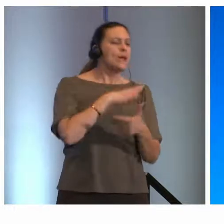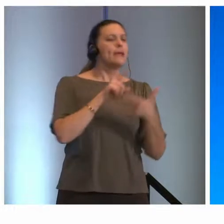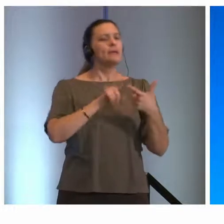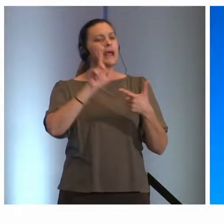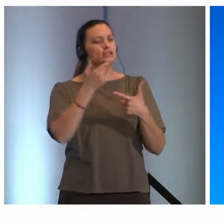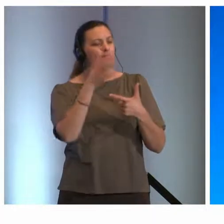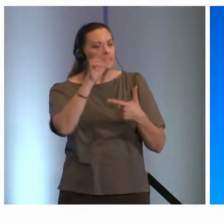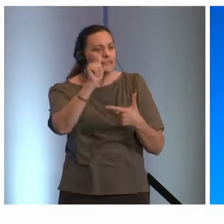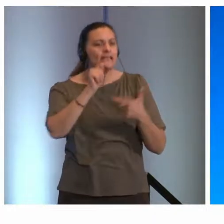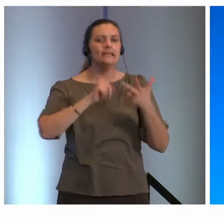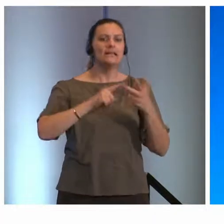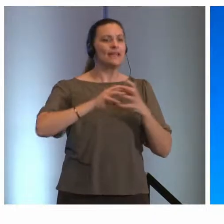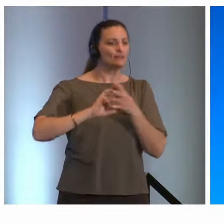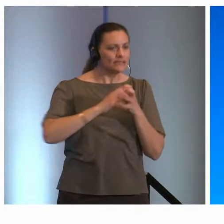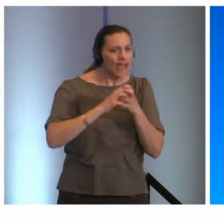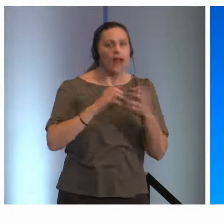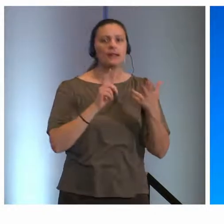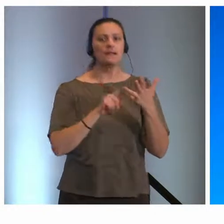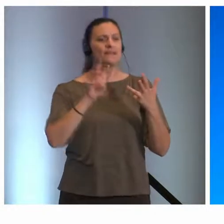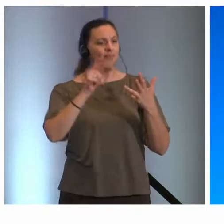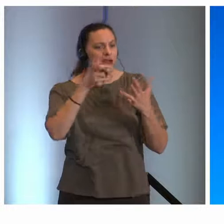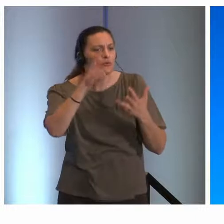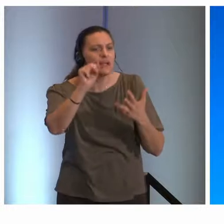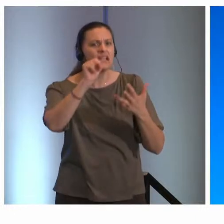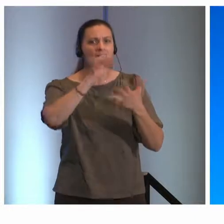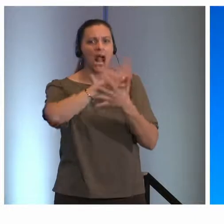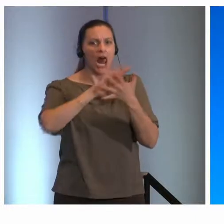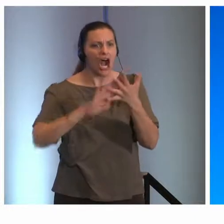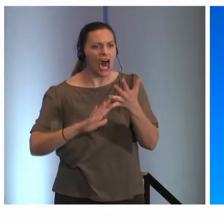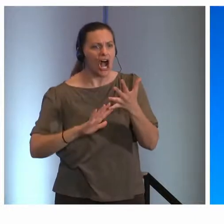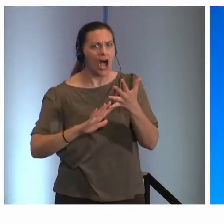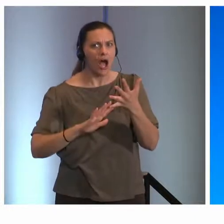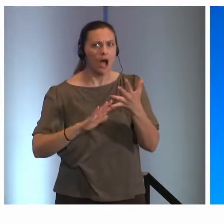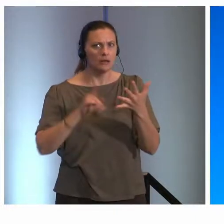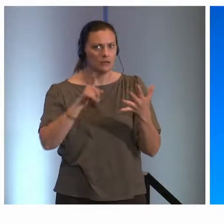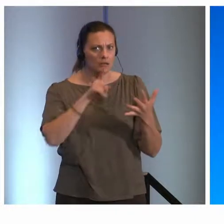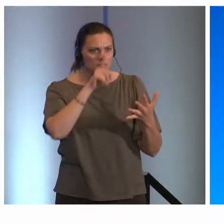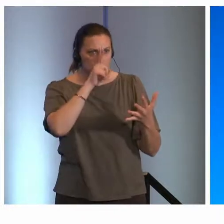marginalized groups and then the speech said -- and women and LGBT, and intersectionality and veterans, and -- no